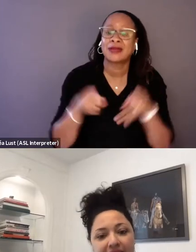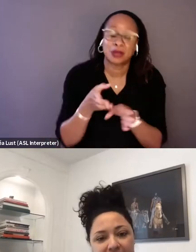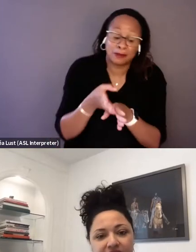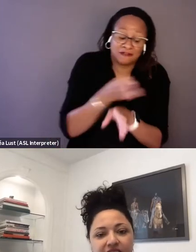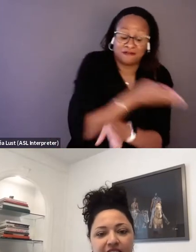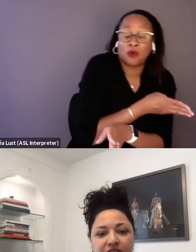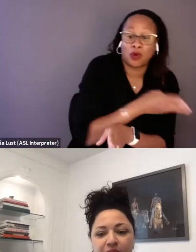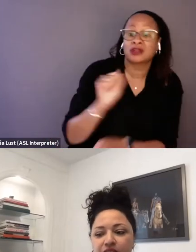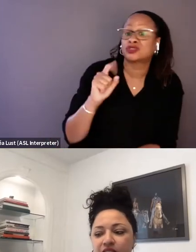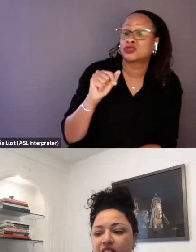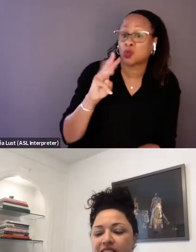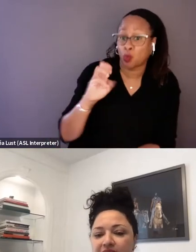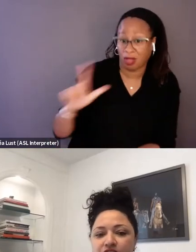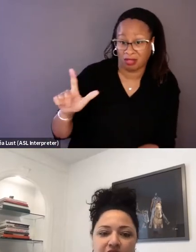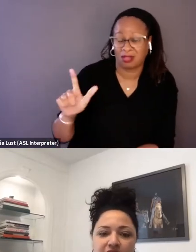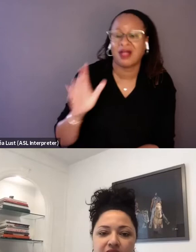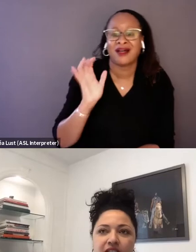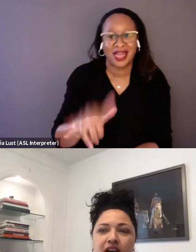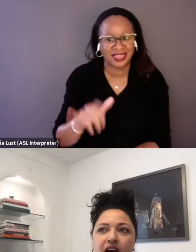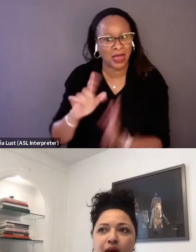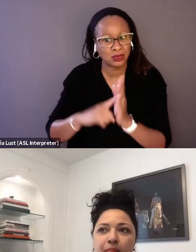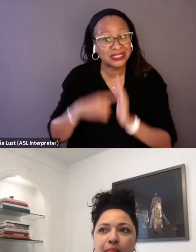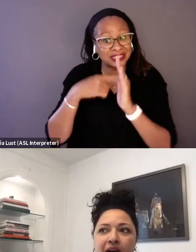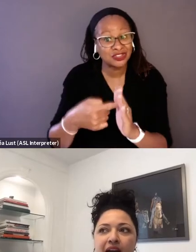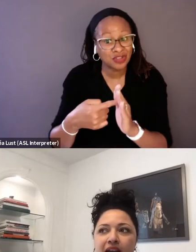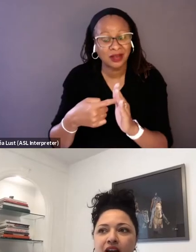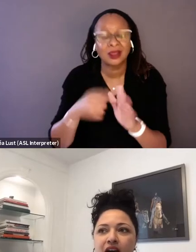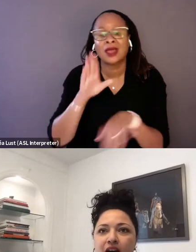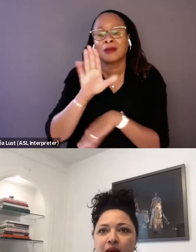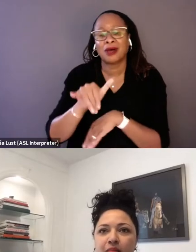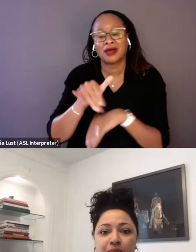and that it was initiated by people of color